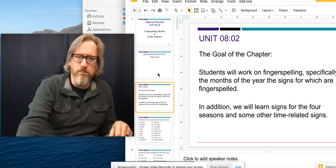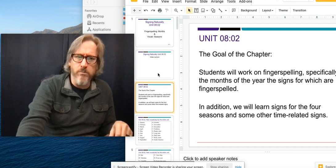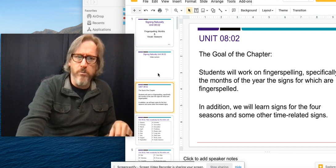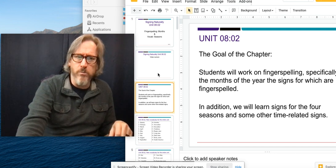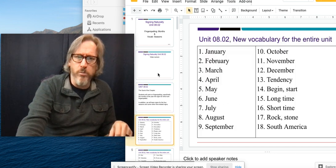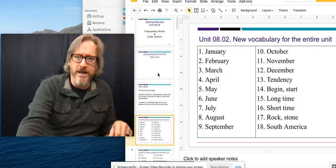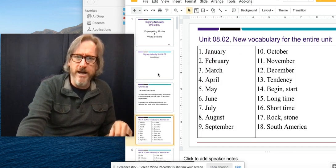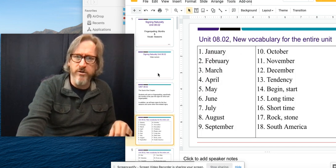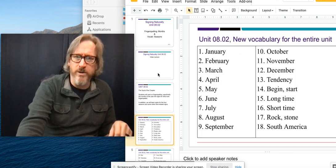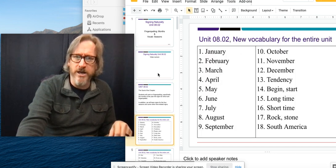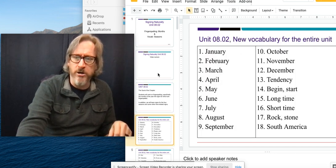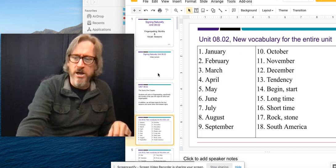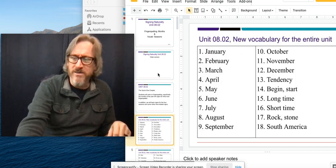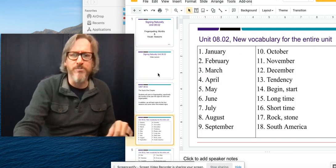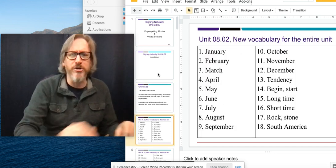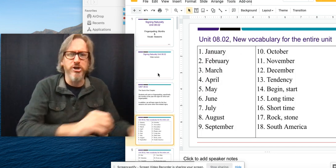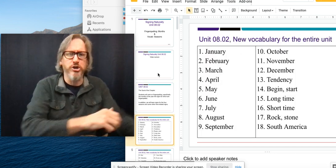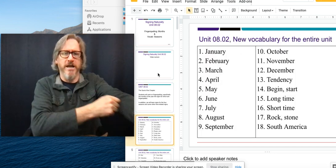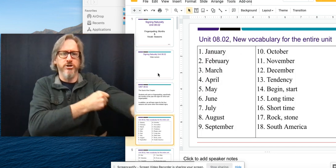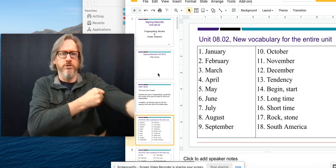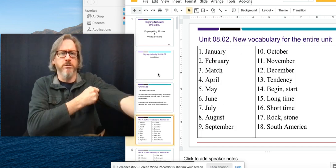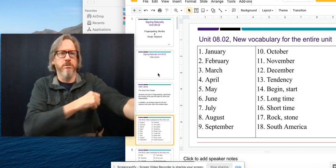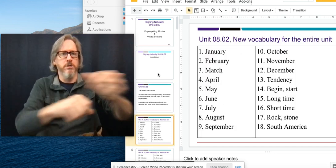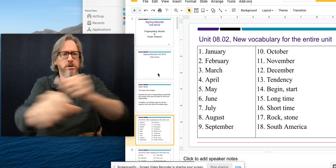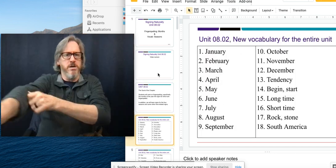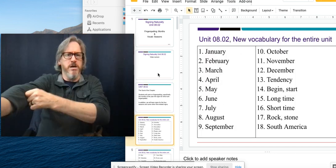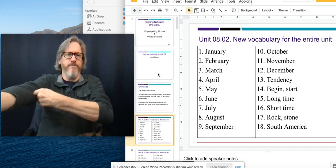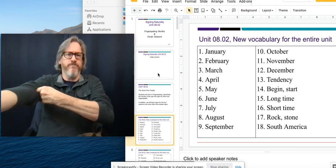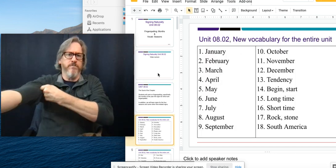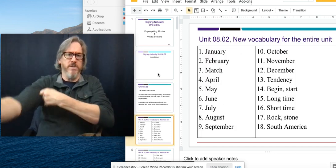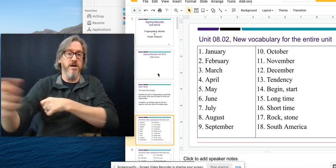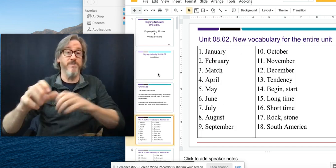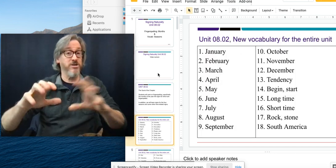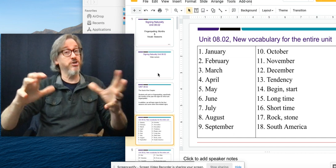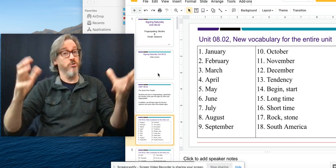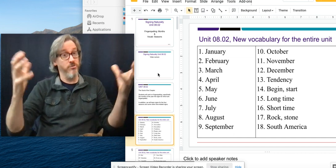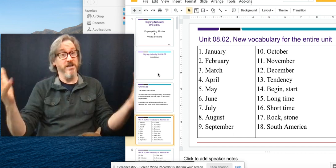um we're going to hit on a few in here this is a pretty short lecture um especially shorter